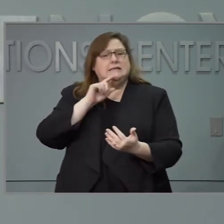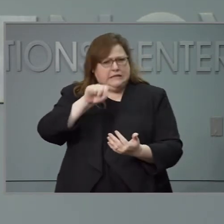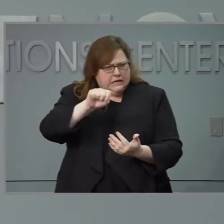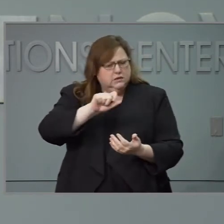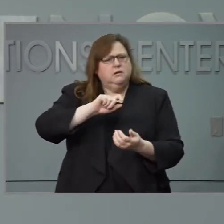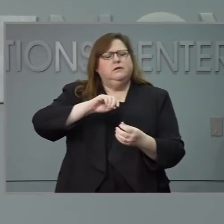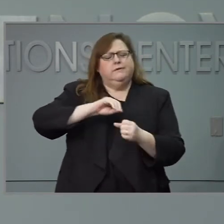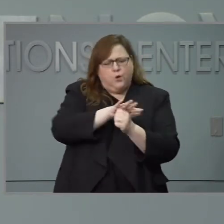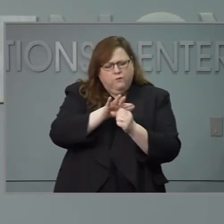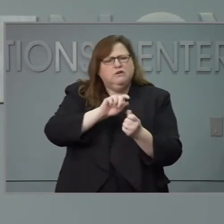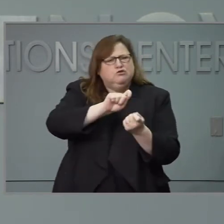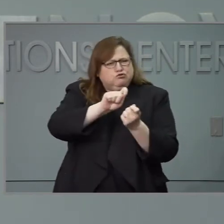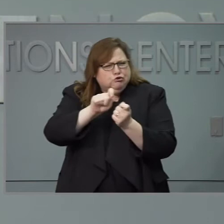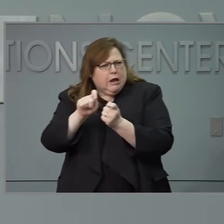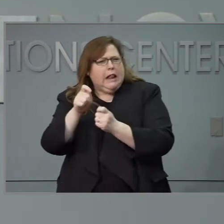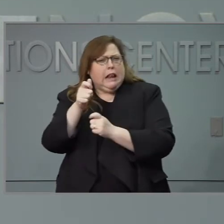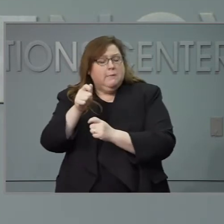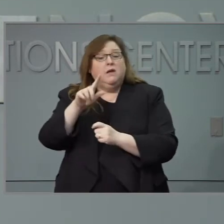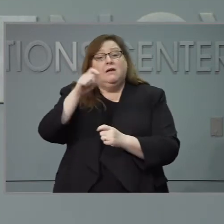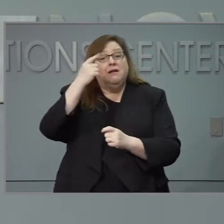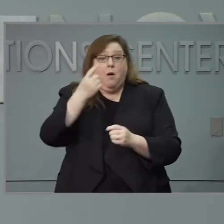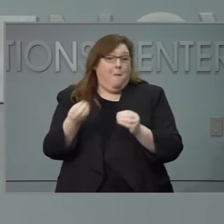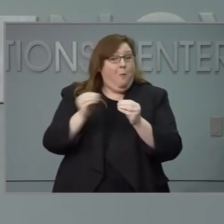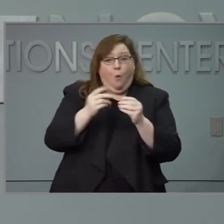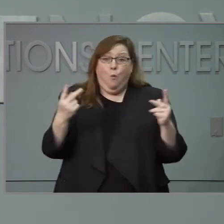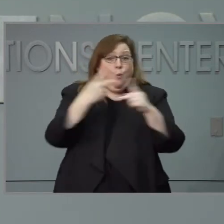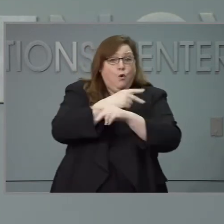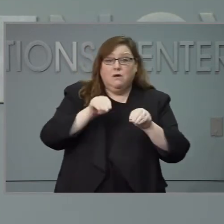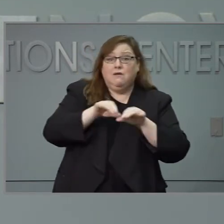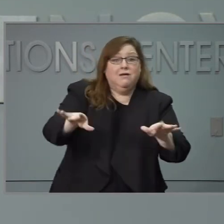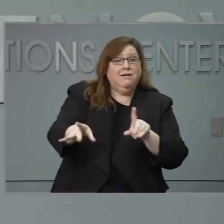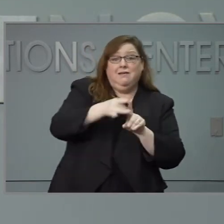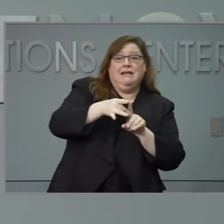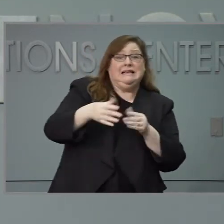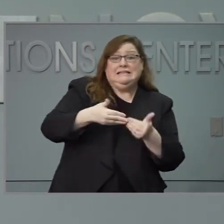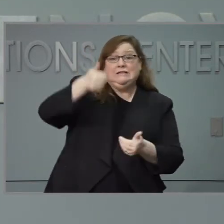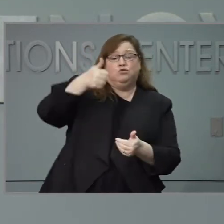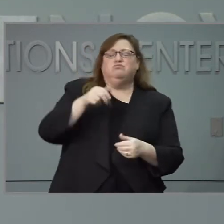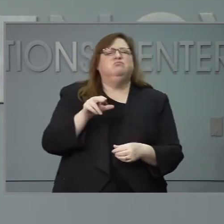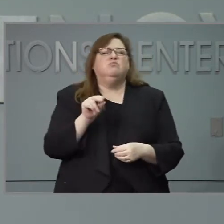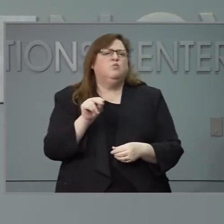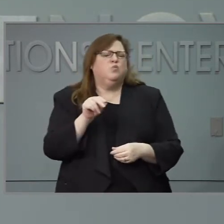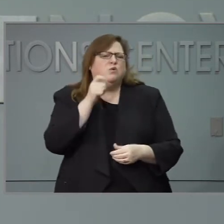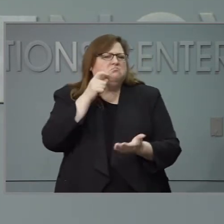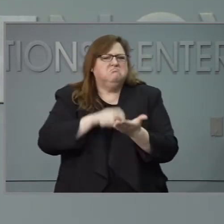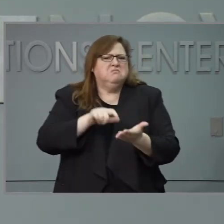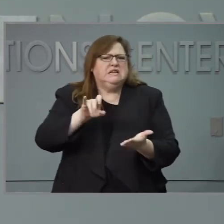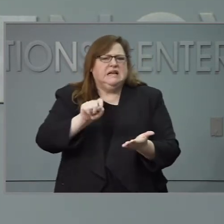PERSONA, ES EXPANDIR MEDICARE, PERO FOREST Y EL LIDERAZGO DEL